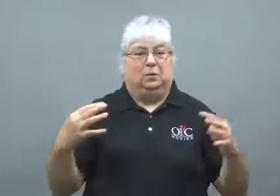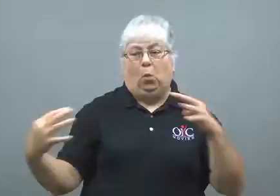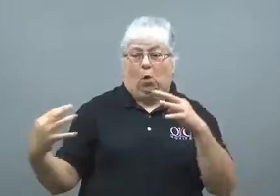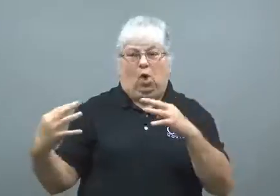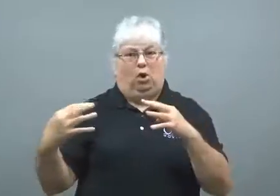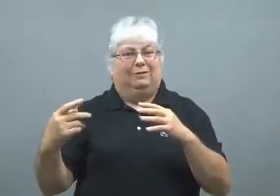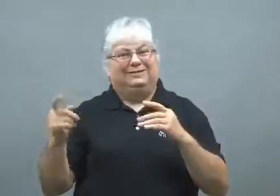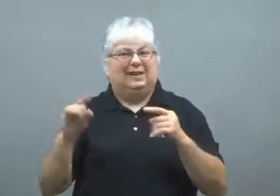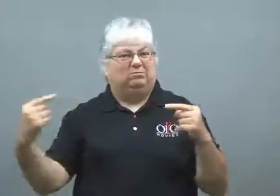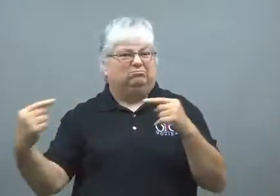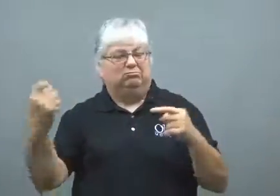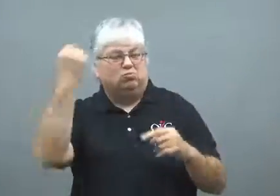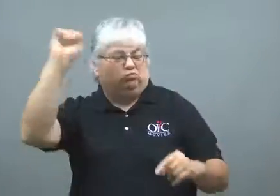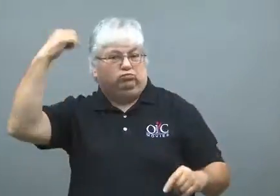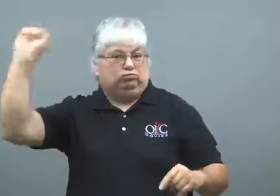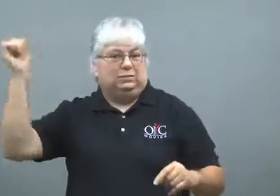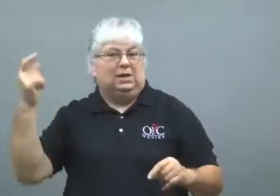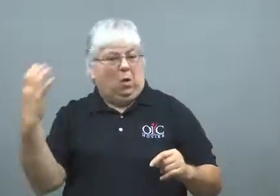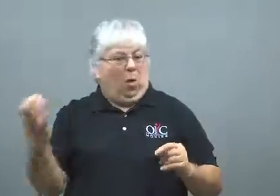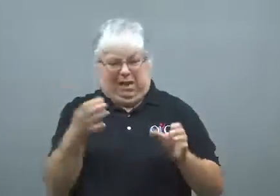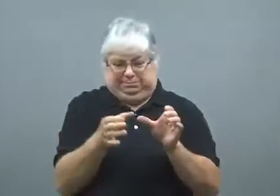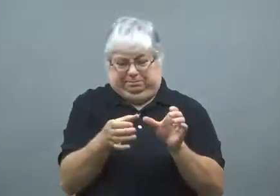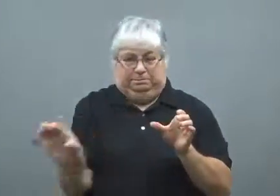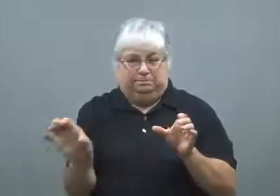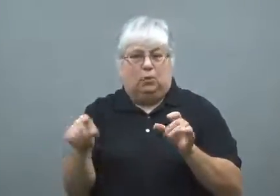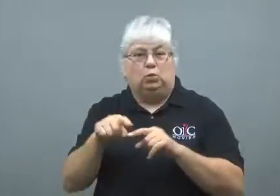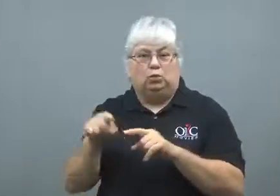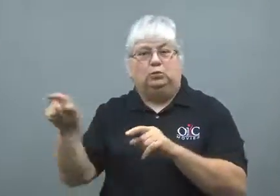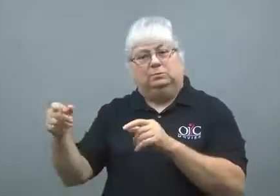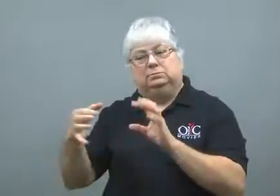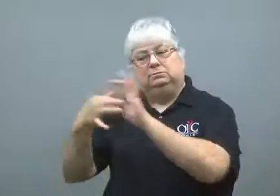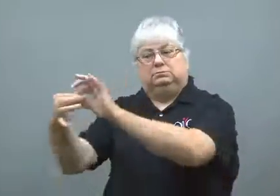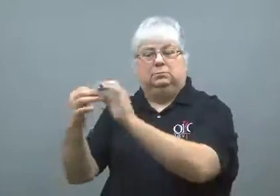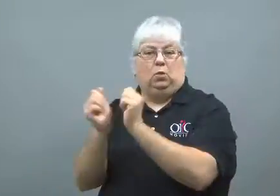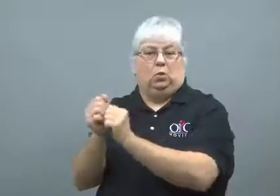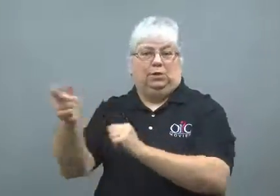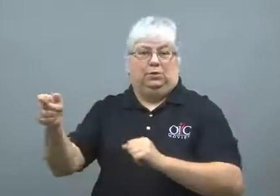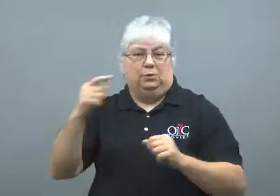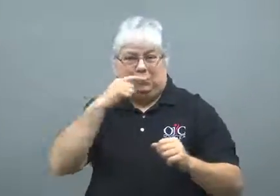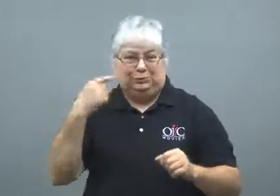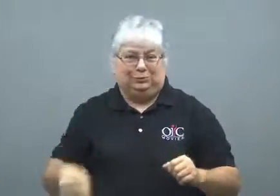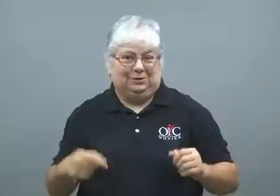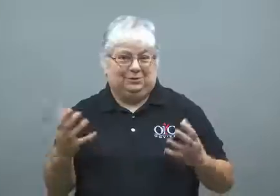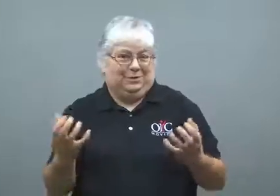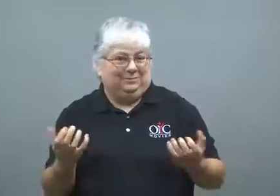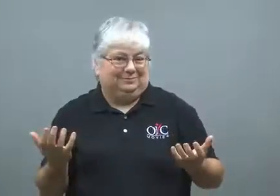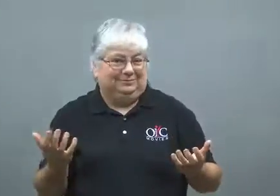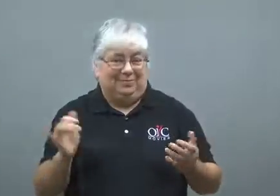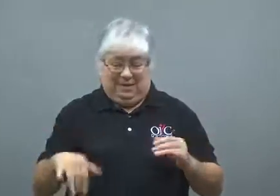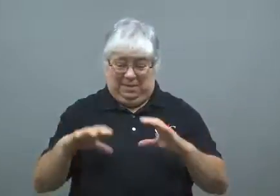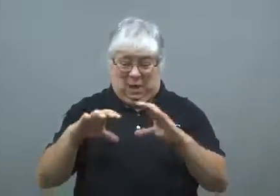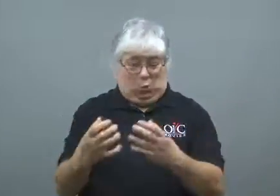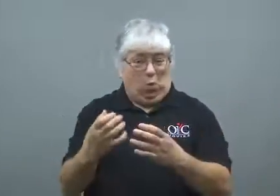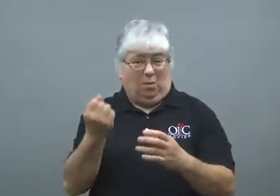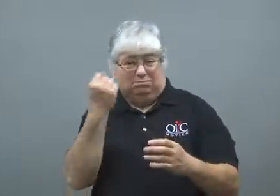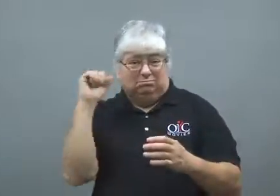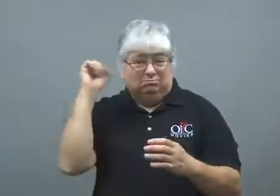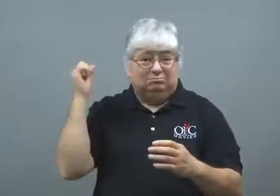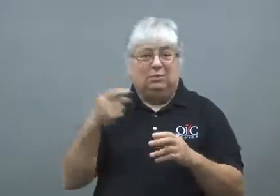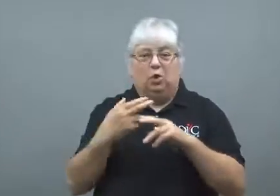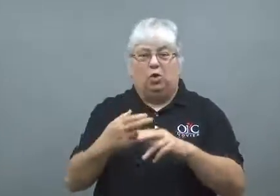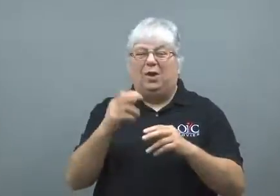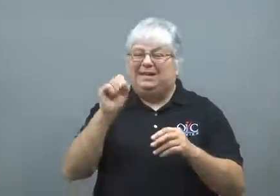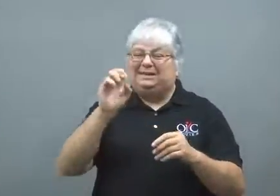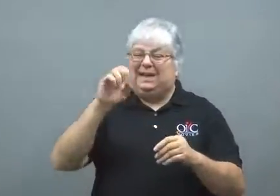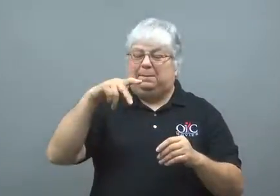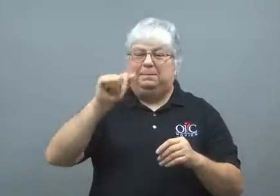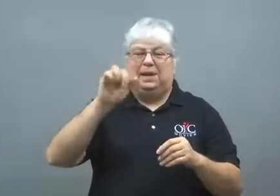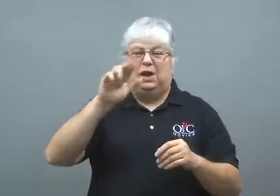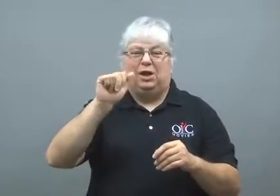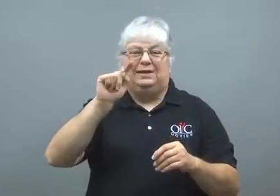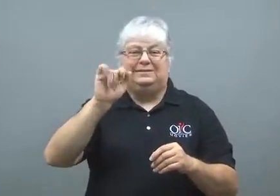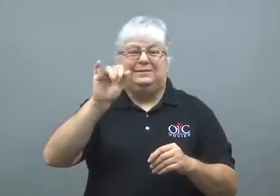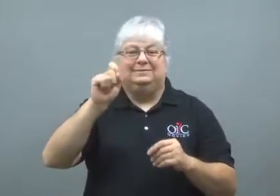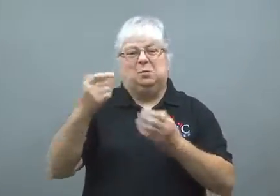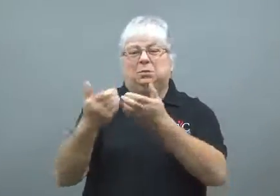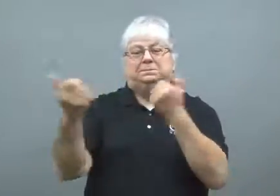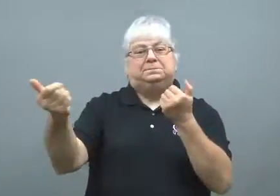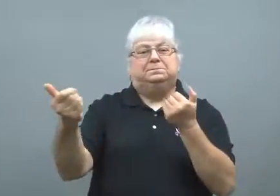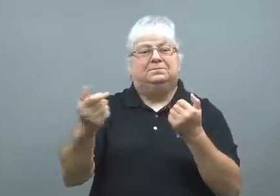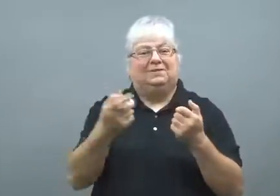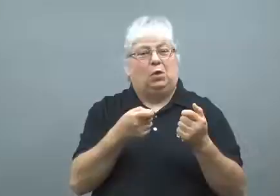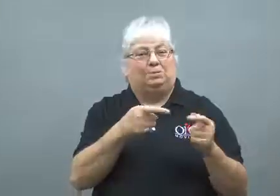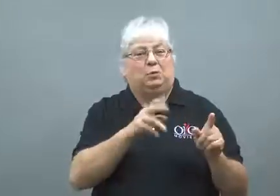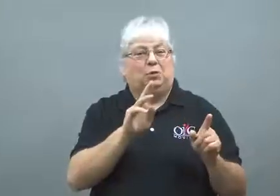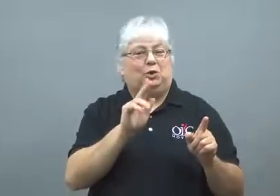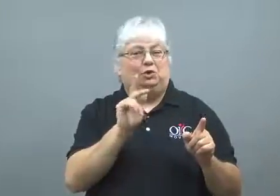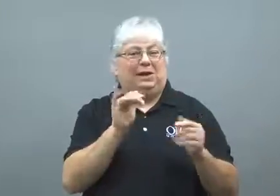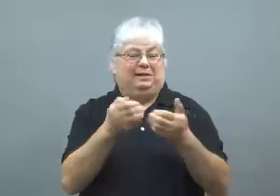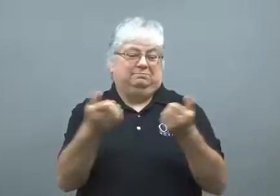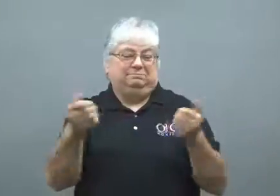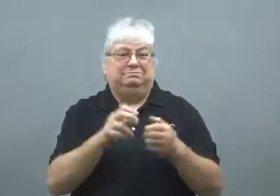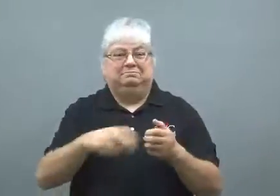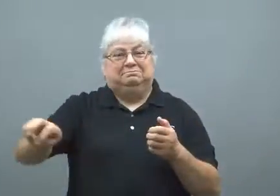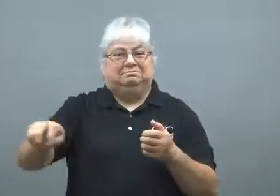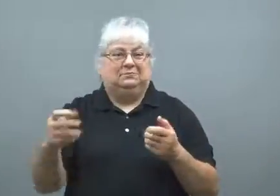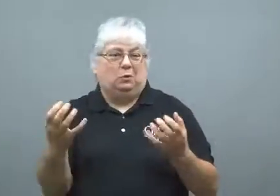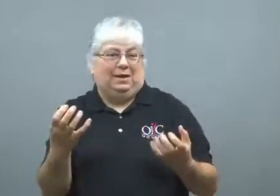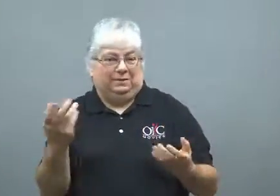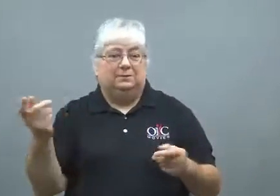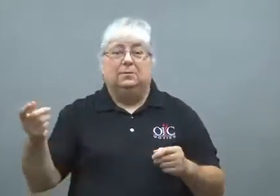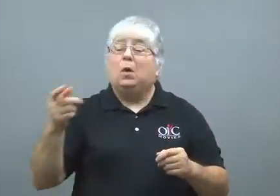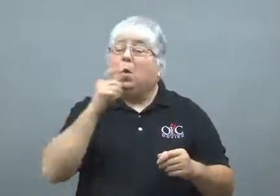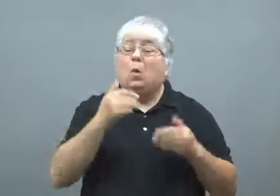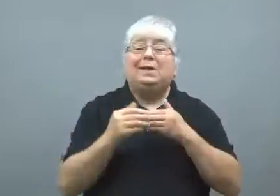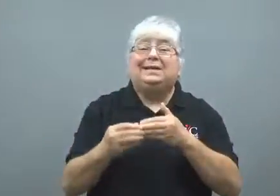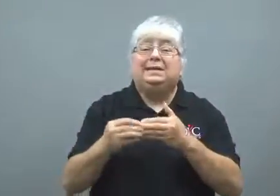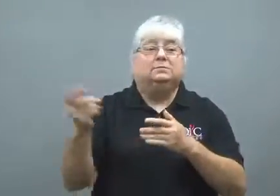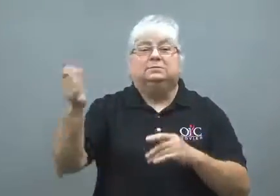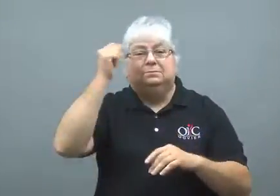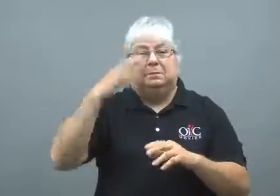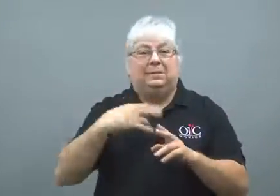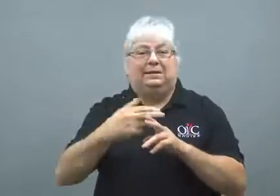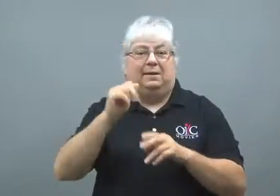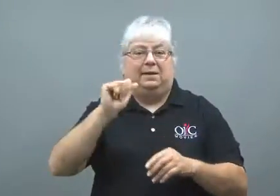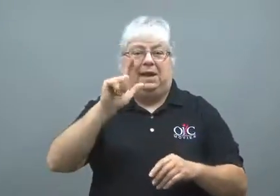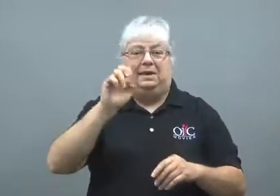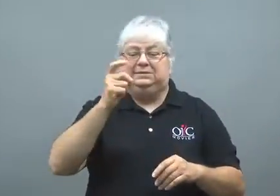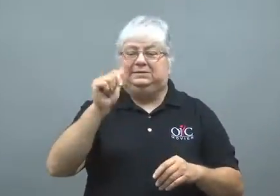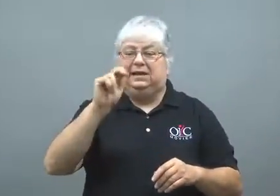to split off from Ukraine and align with Russia. They're called separatists.